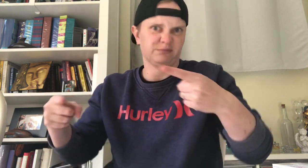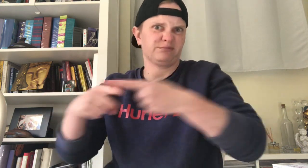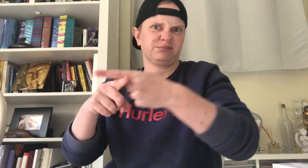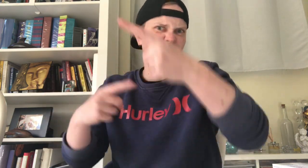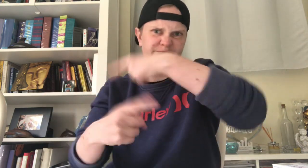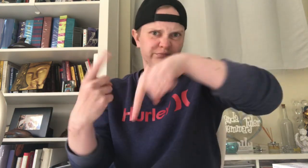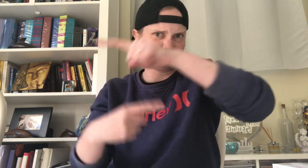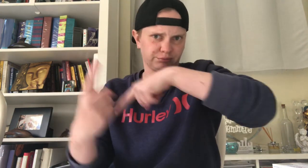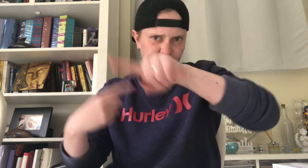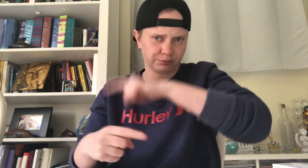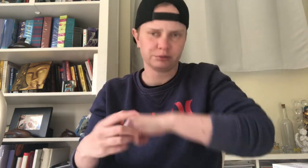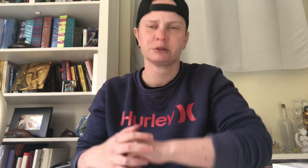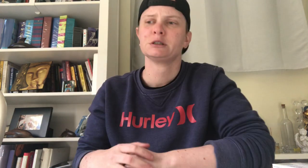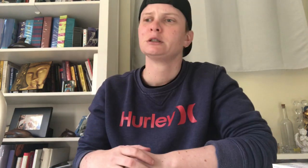all that mess going on with Dr Hayes